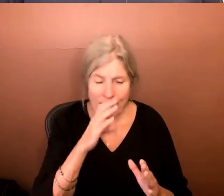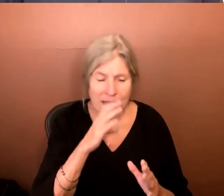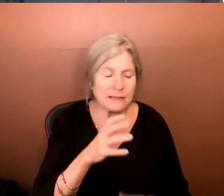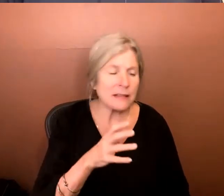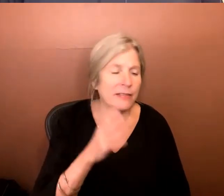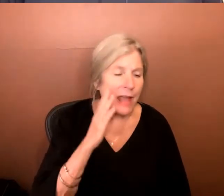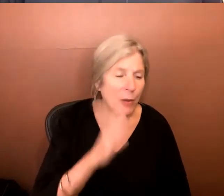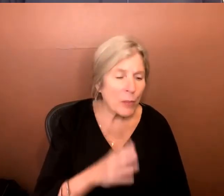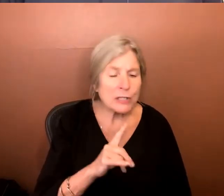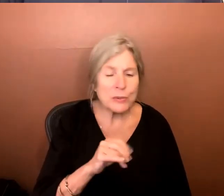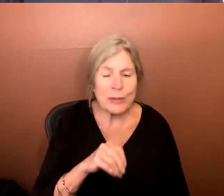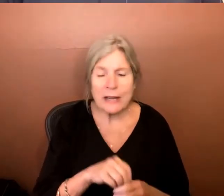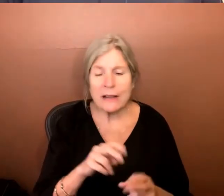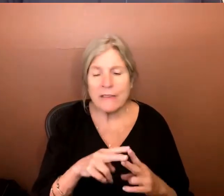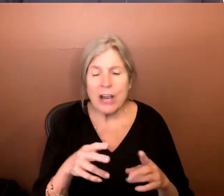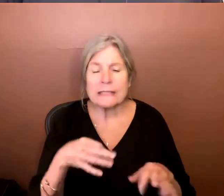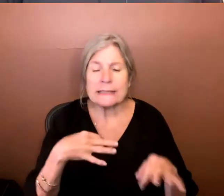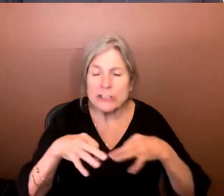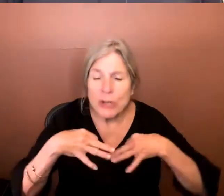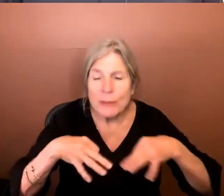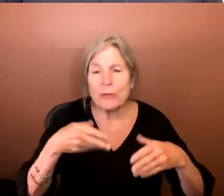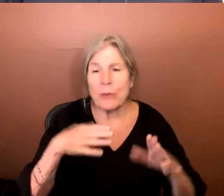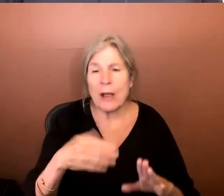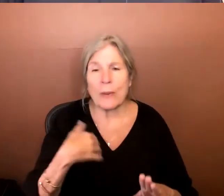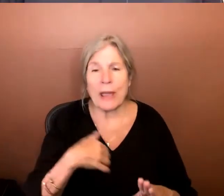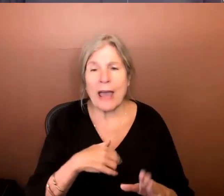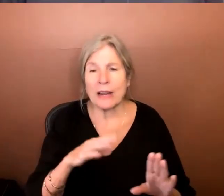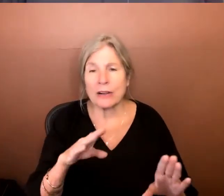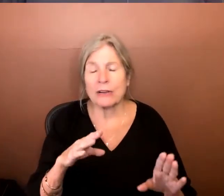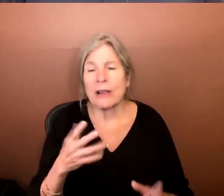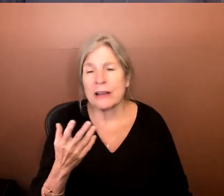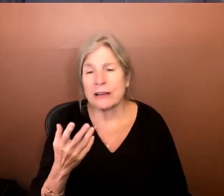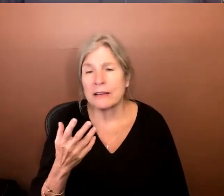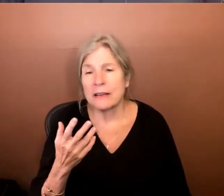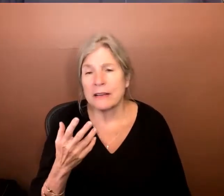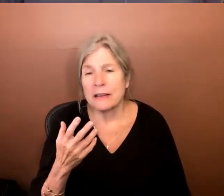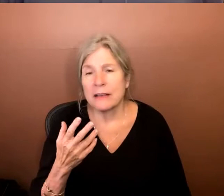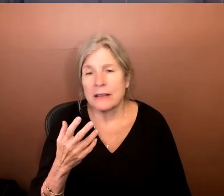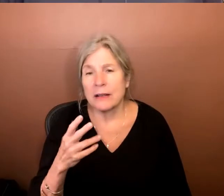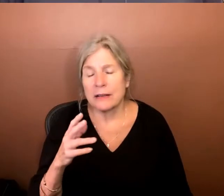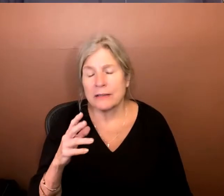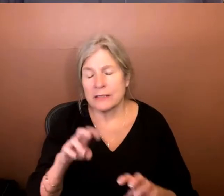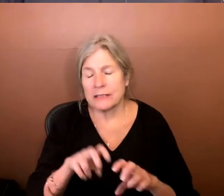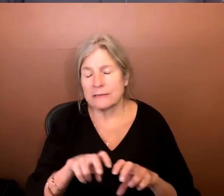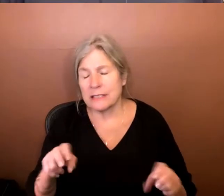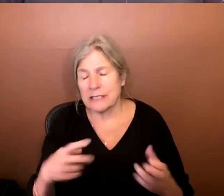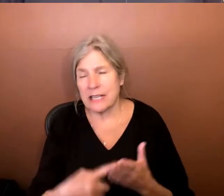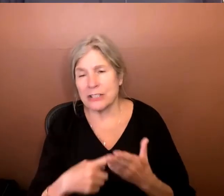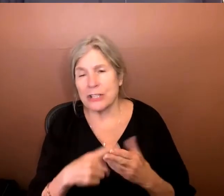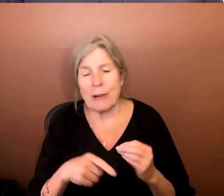do it in a very descriptive fashion. We had a great panel earlier today on description and how description